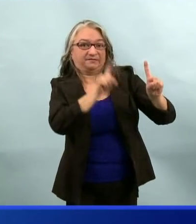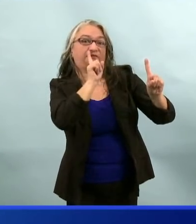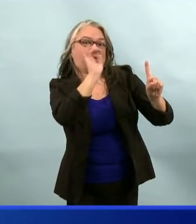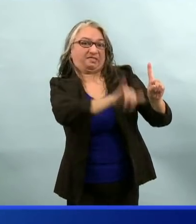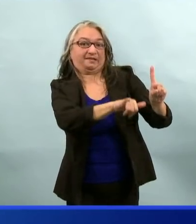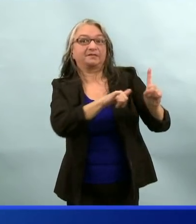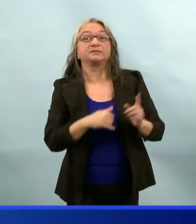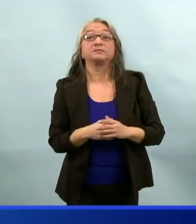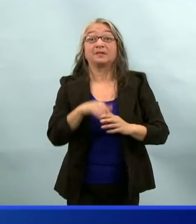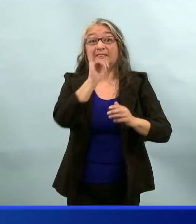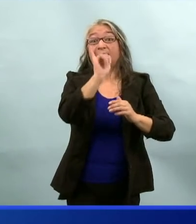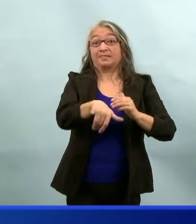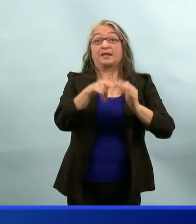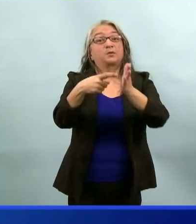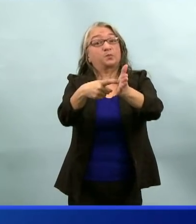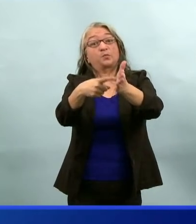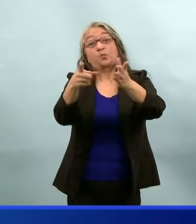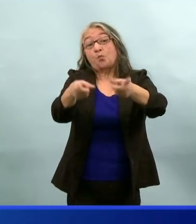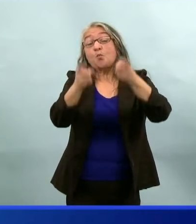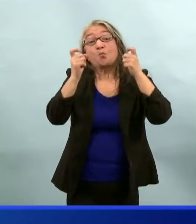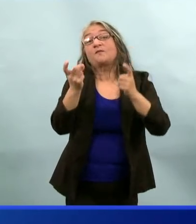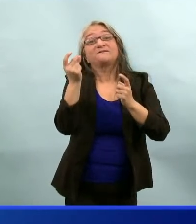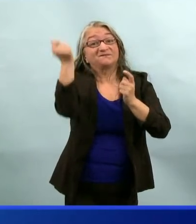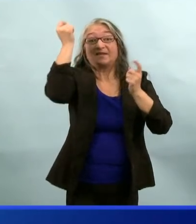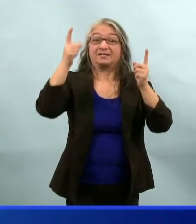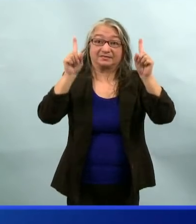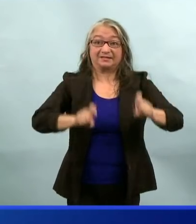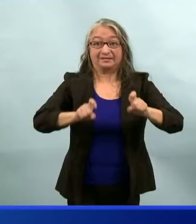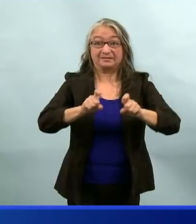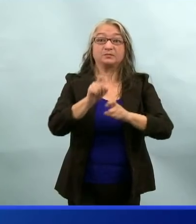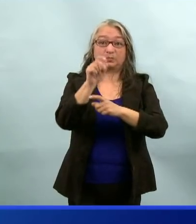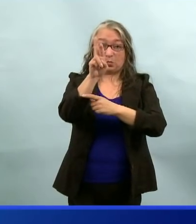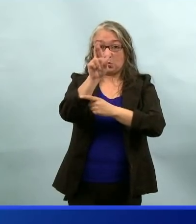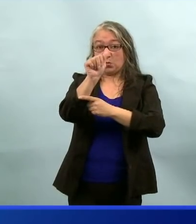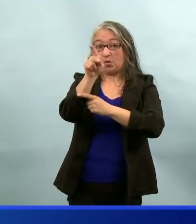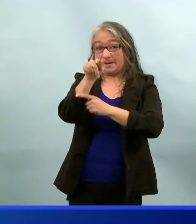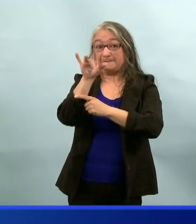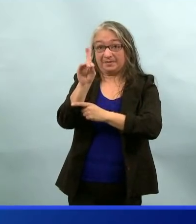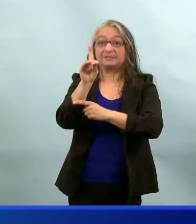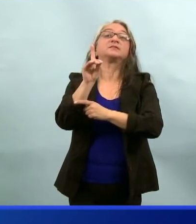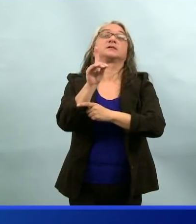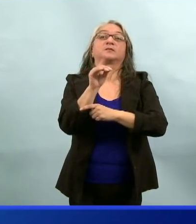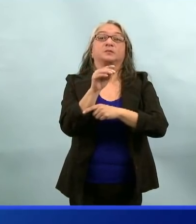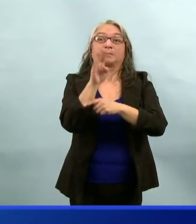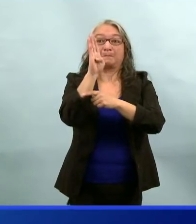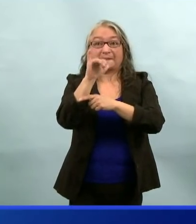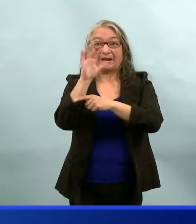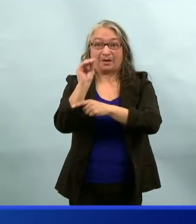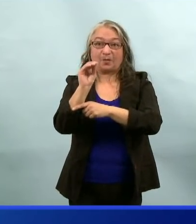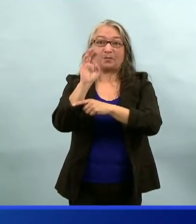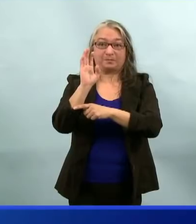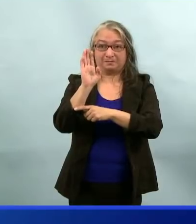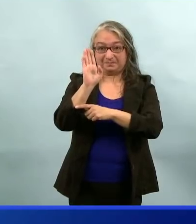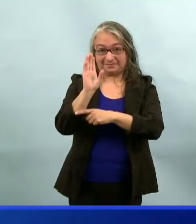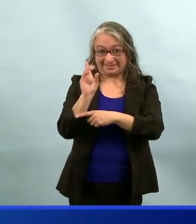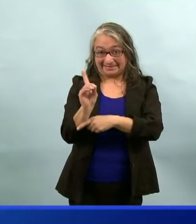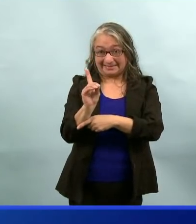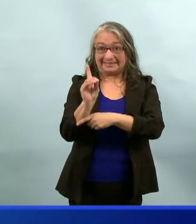include the abbott pan bio cova 19 antigen test the bd veriter covin 19 antigen test